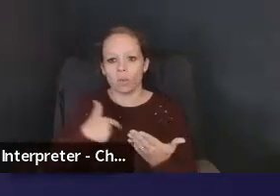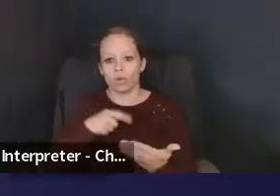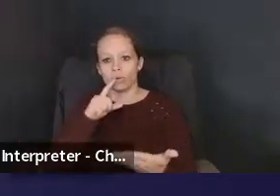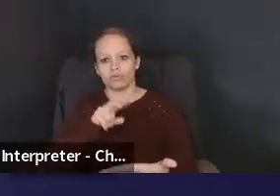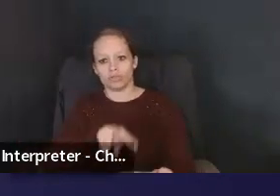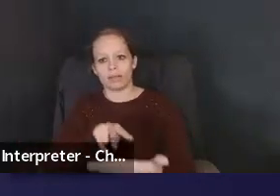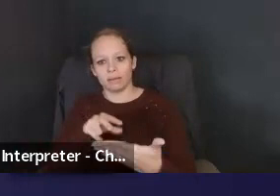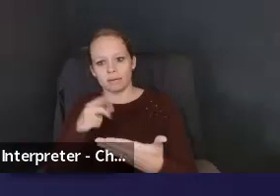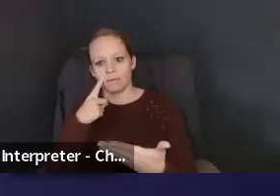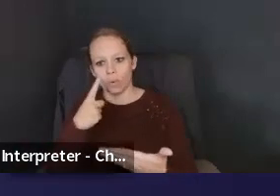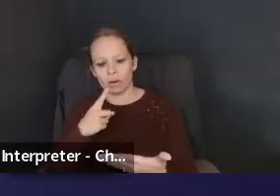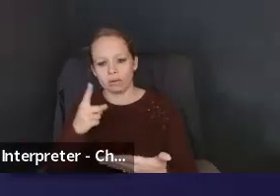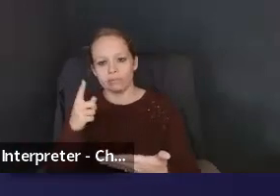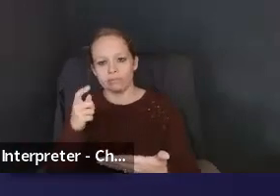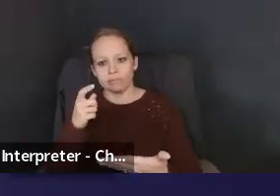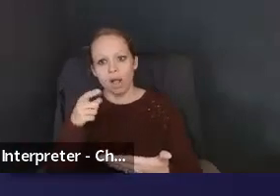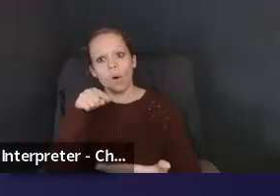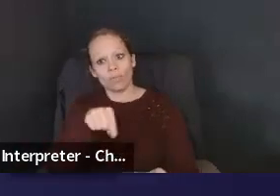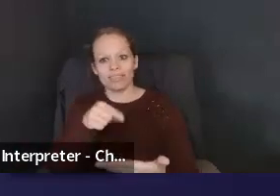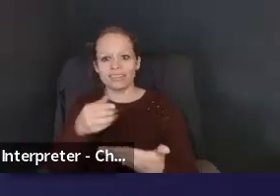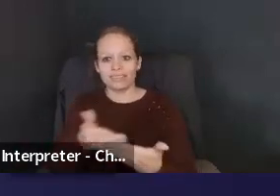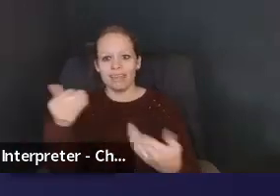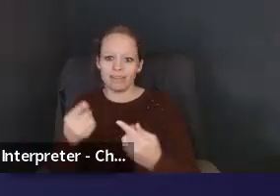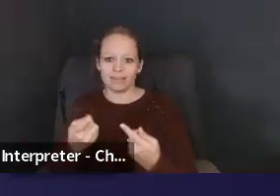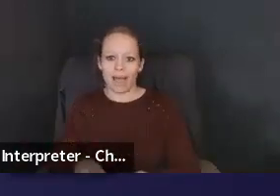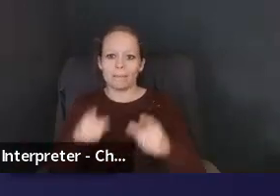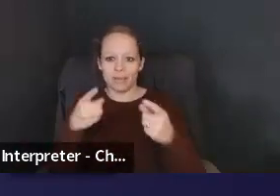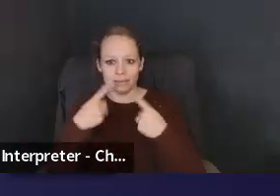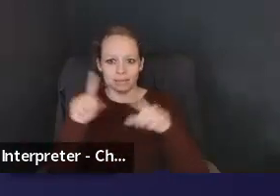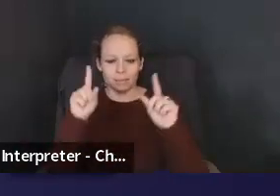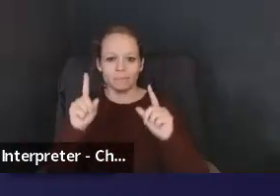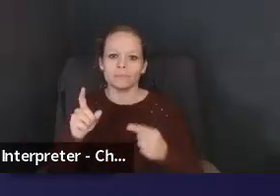this has occurred or when this product has been developed, when we've recruited the requisite